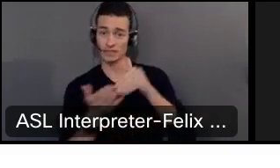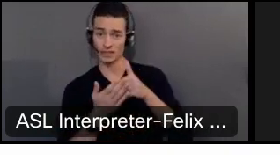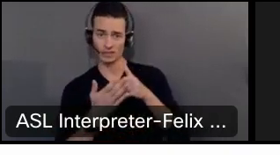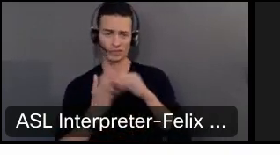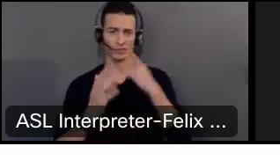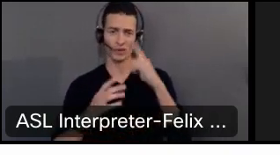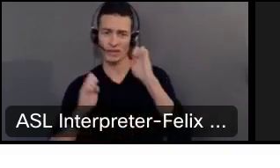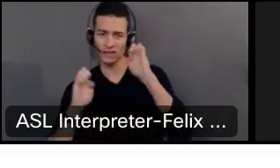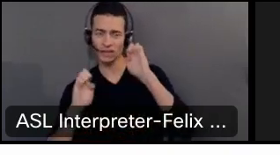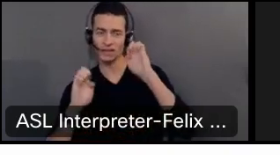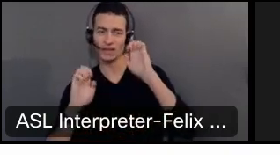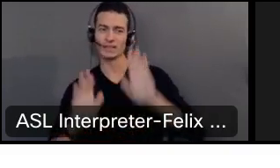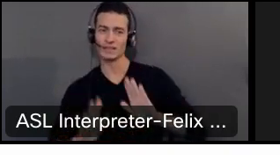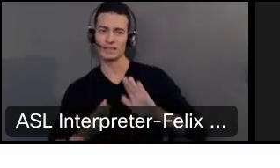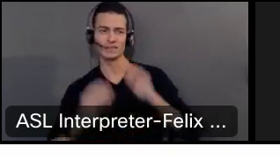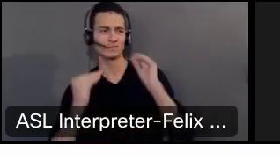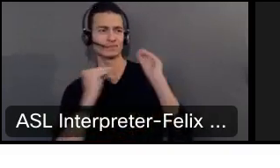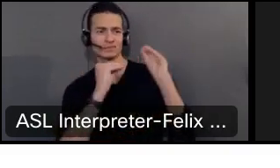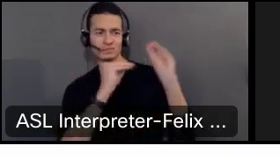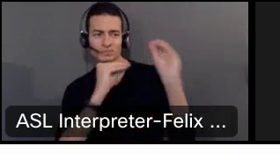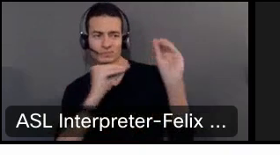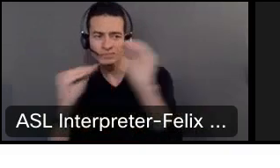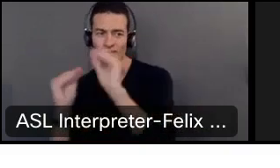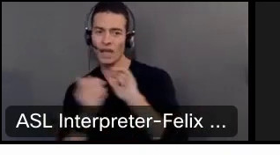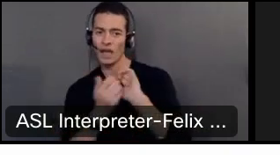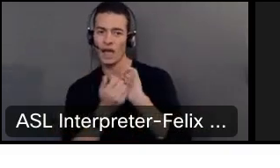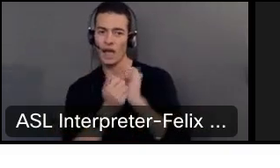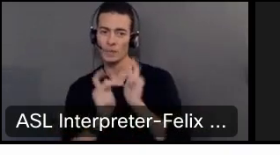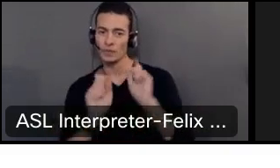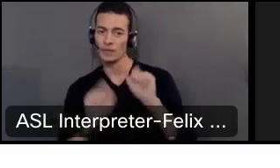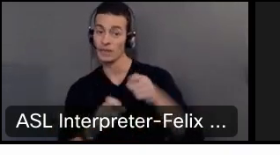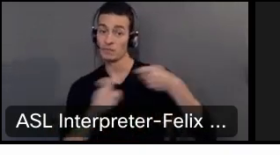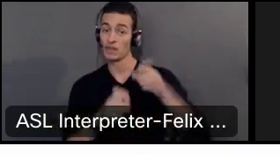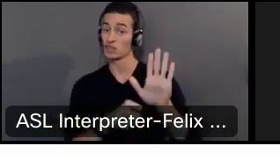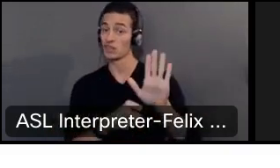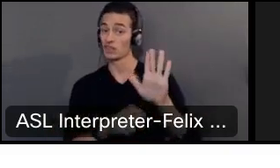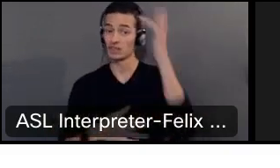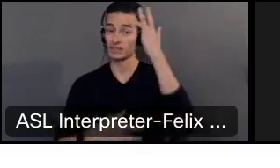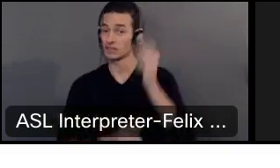self management education. We also received the silver awards target VP.